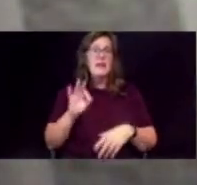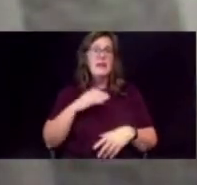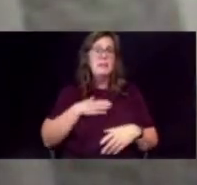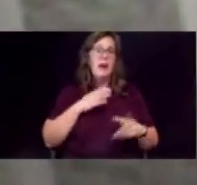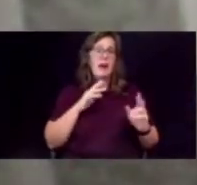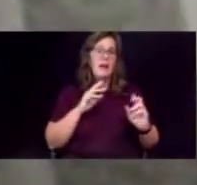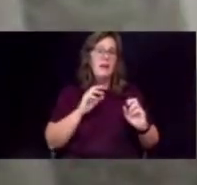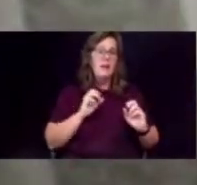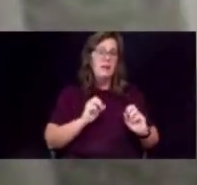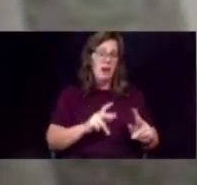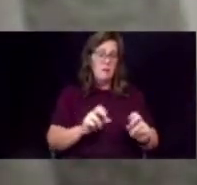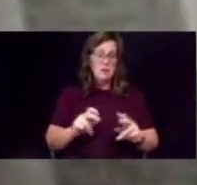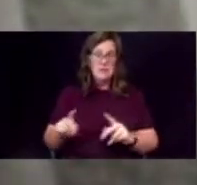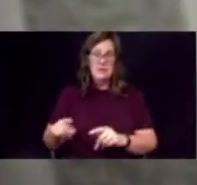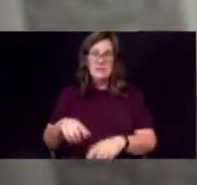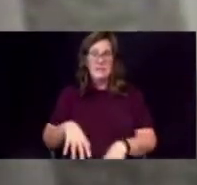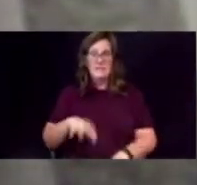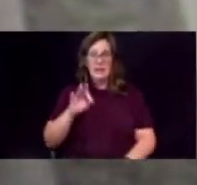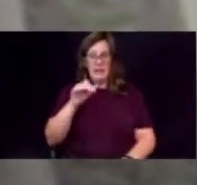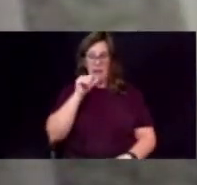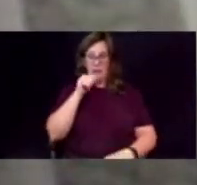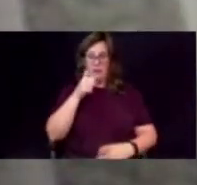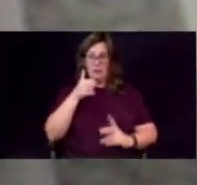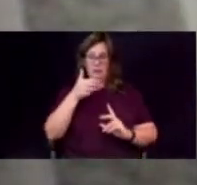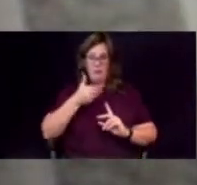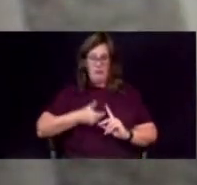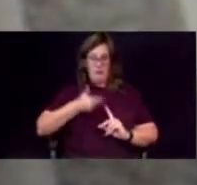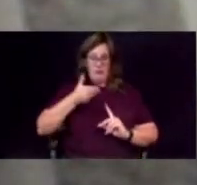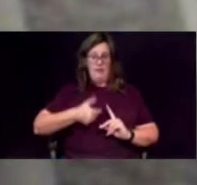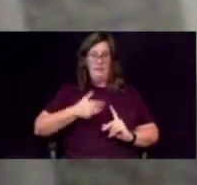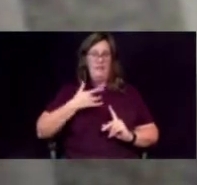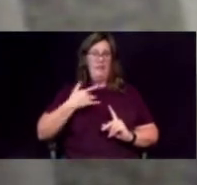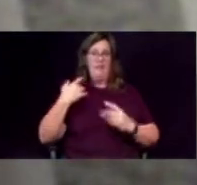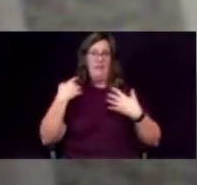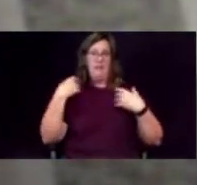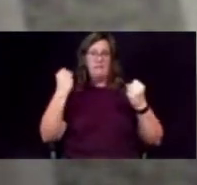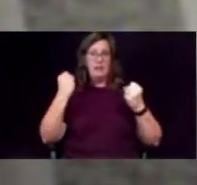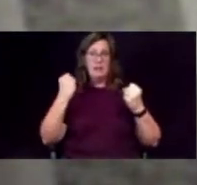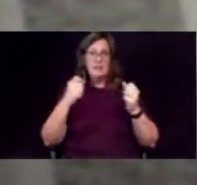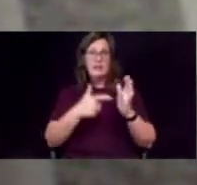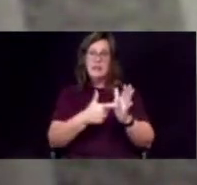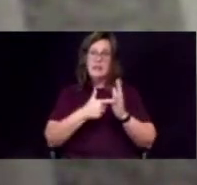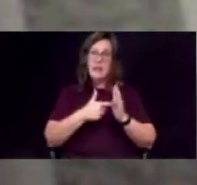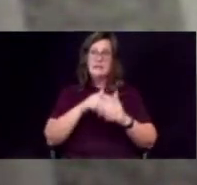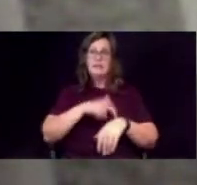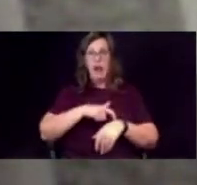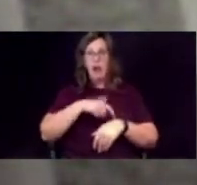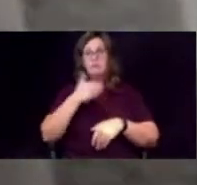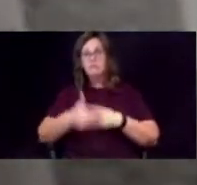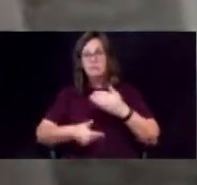individual self and be confident in that which i think takes time and struggle just to get used to